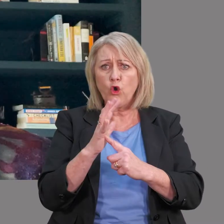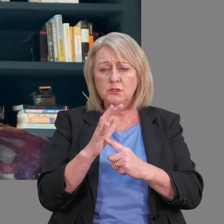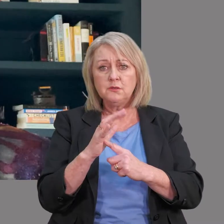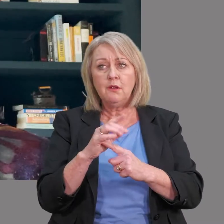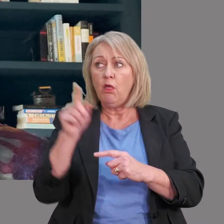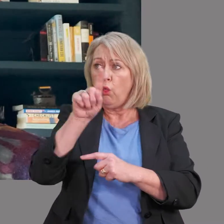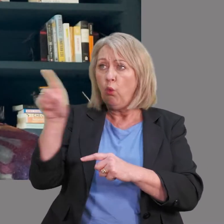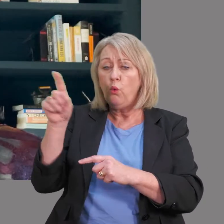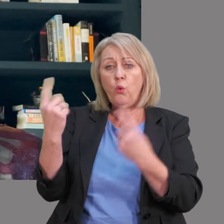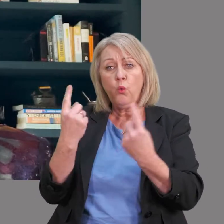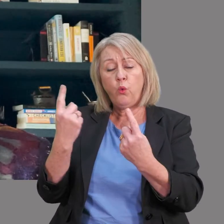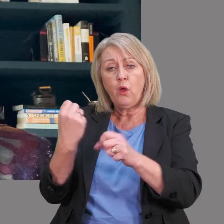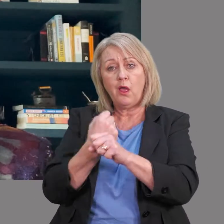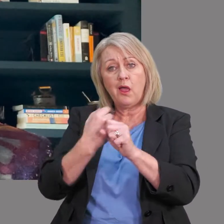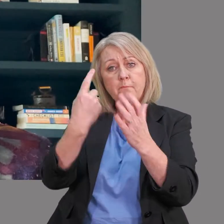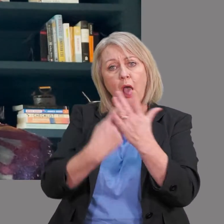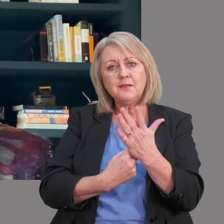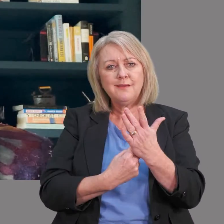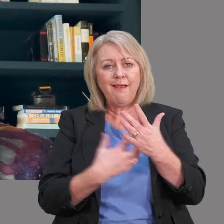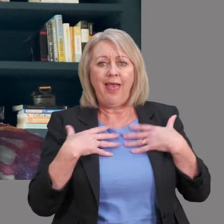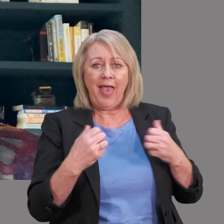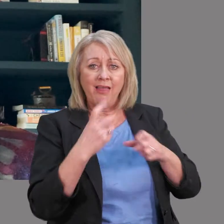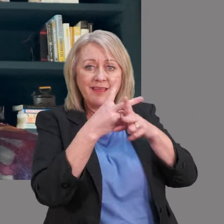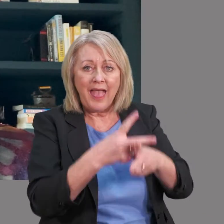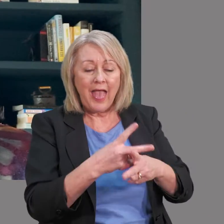It is important that policymakers, healthcare professionals,